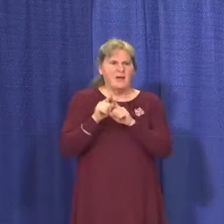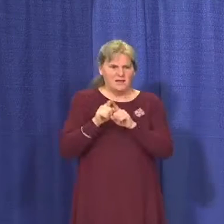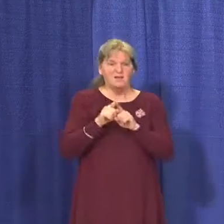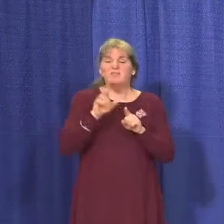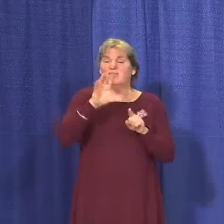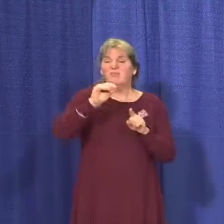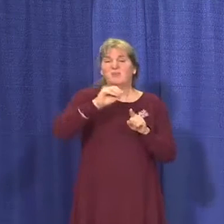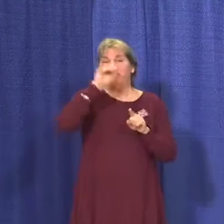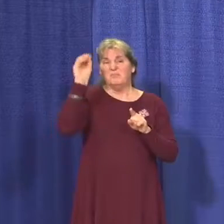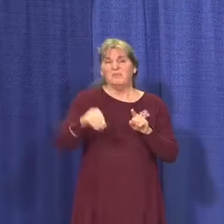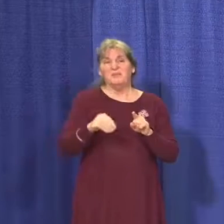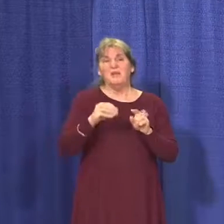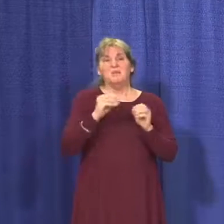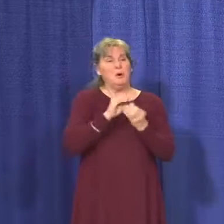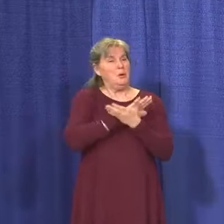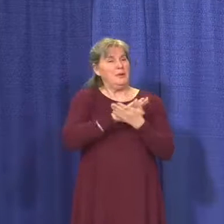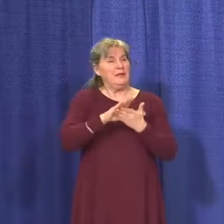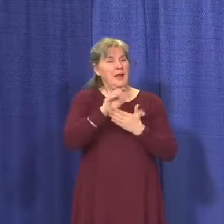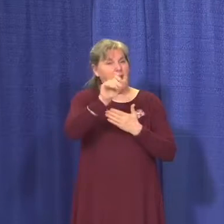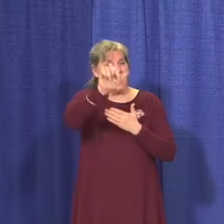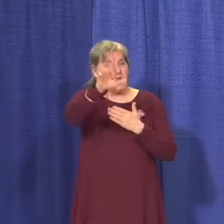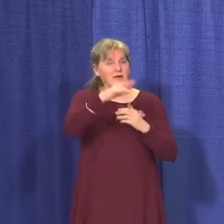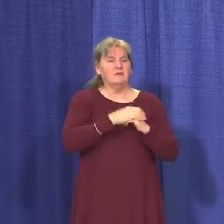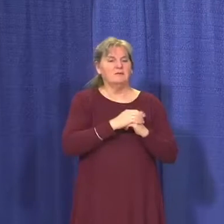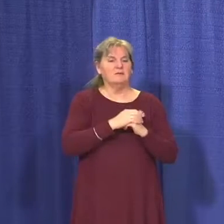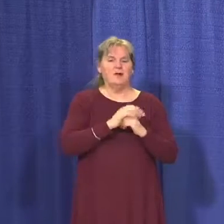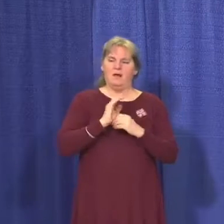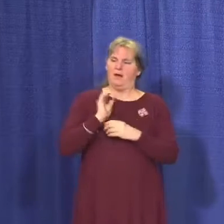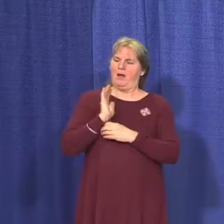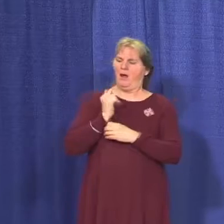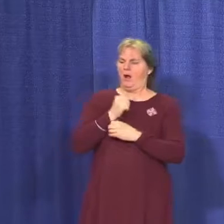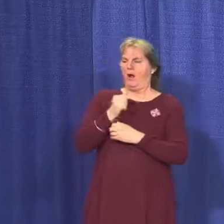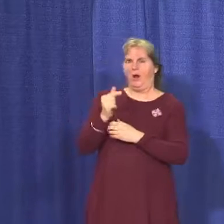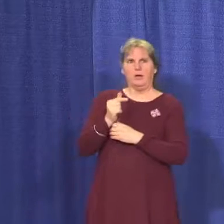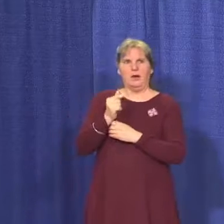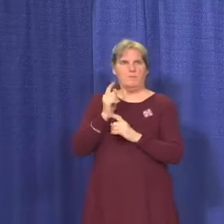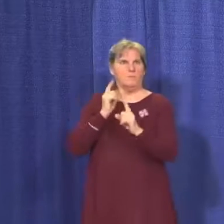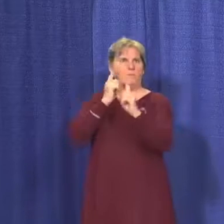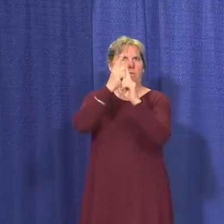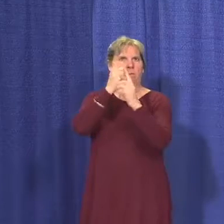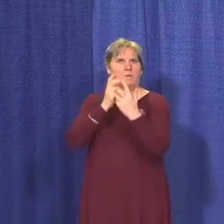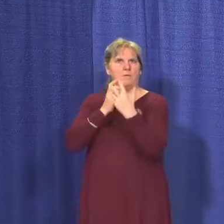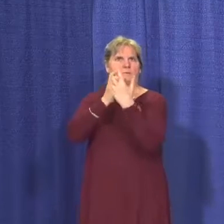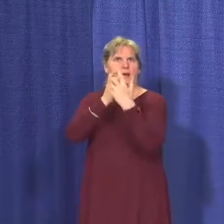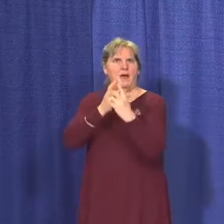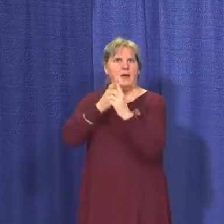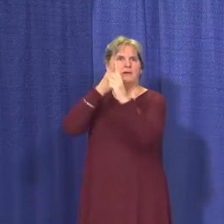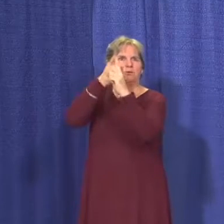units by 50 percent. Our government is actively working towards meeting the goals established under our